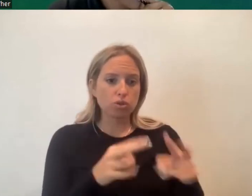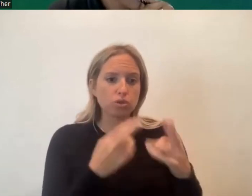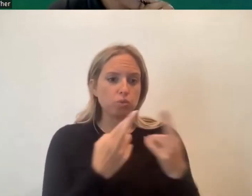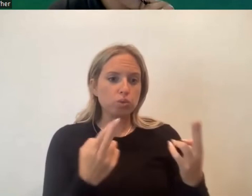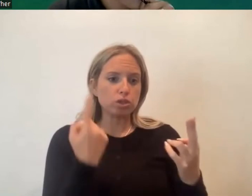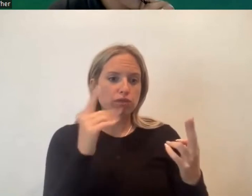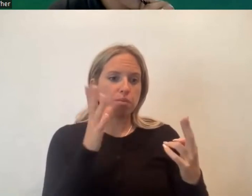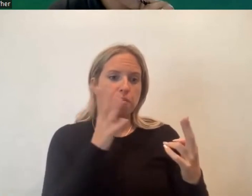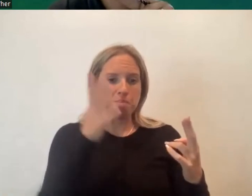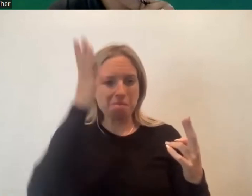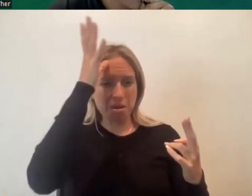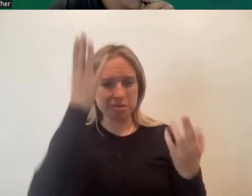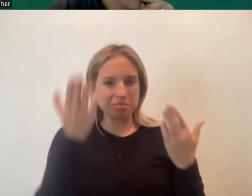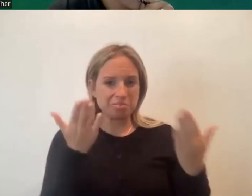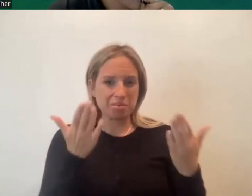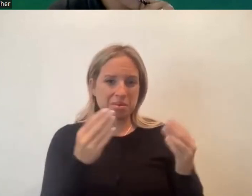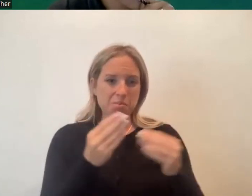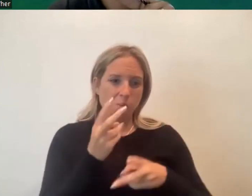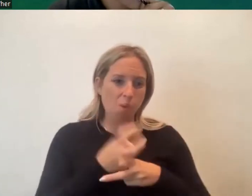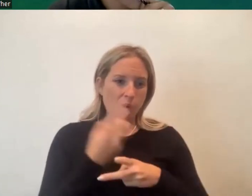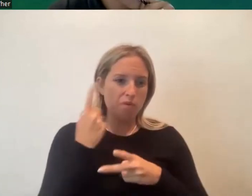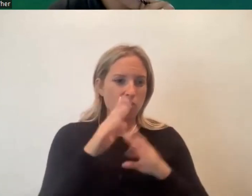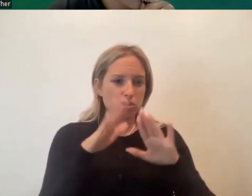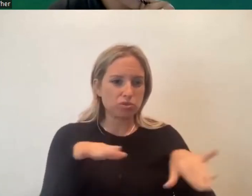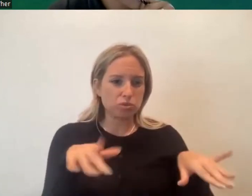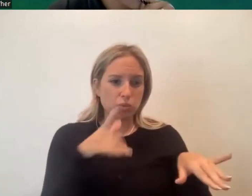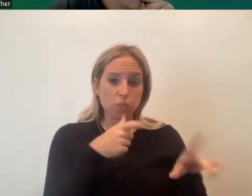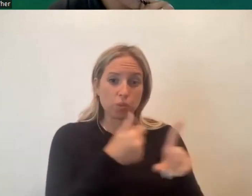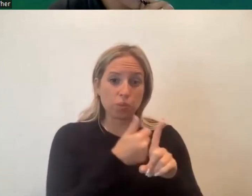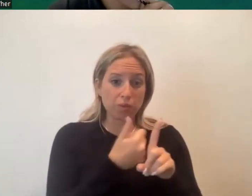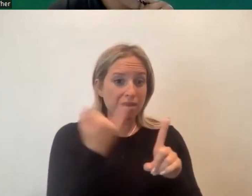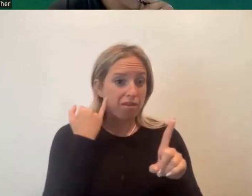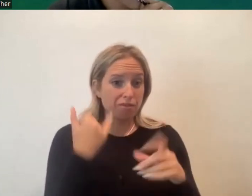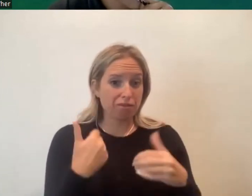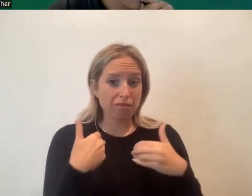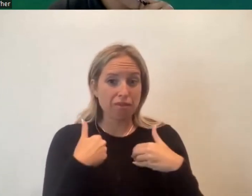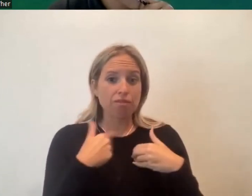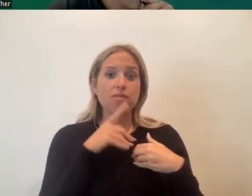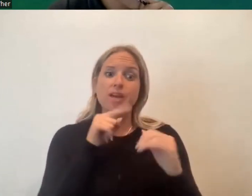And I think that can make it hard for some kids who, even if they have a very severe